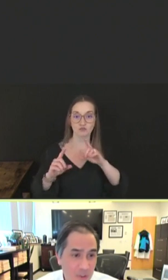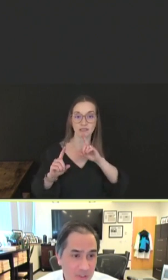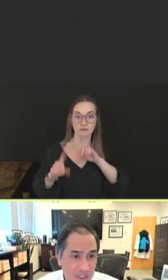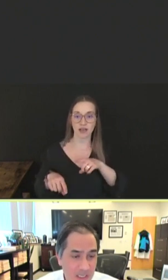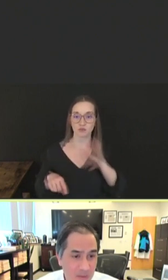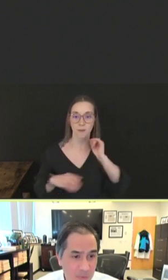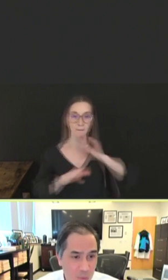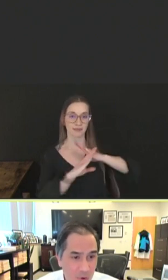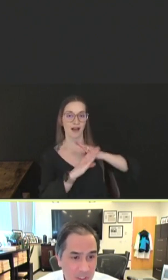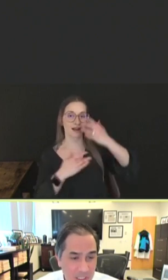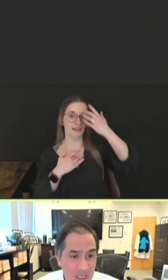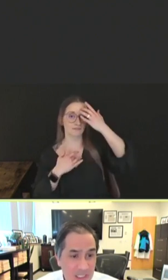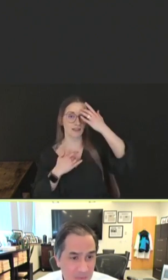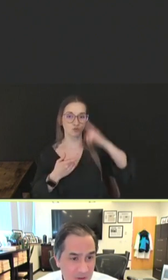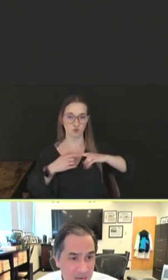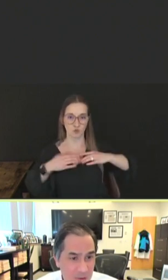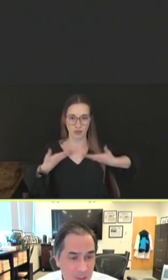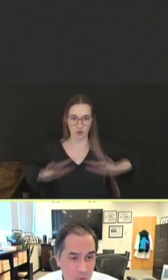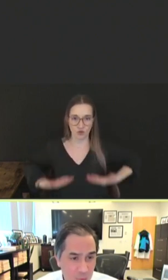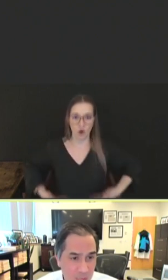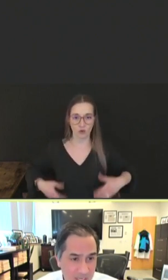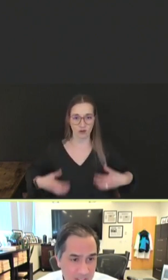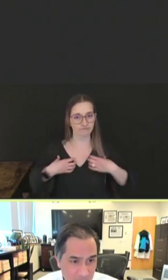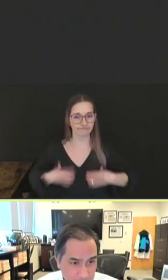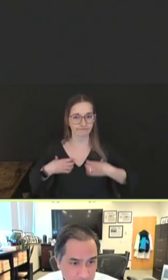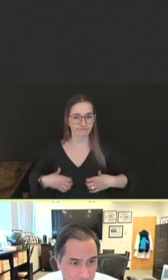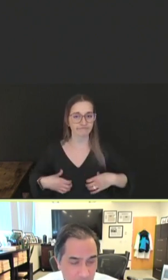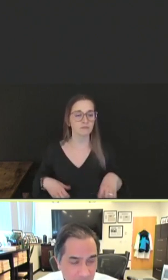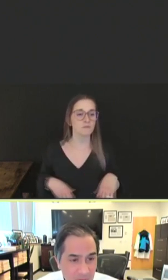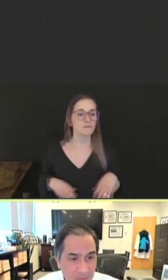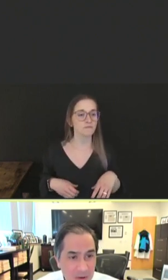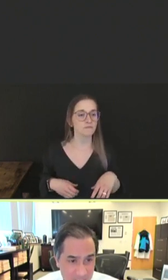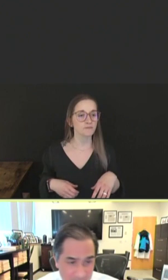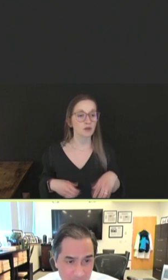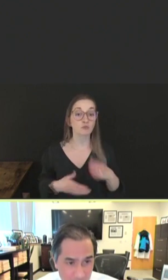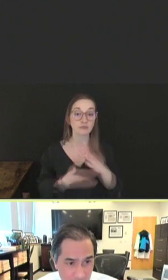you can see it pictorially, some of the virus gets neutralized, the virus that gets through